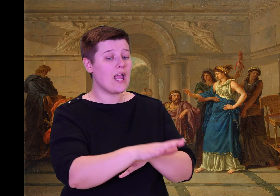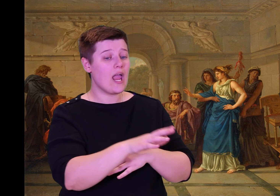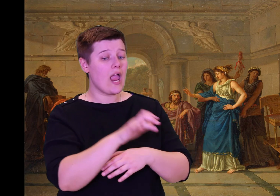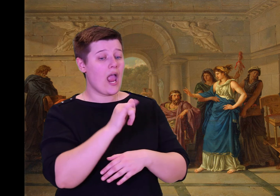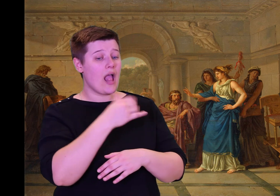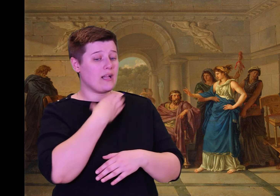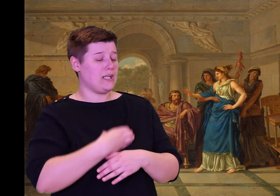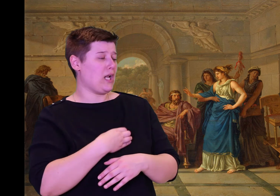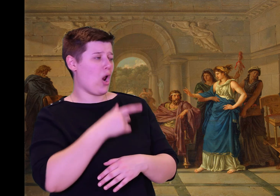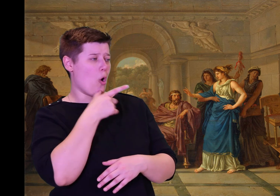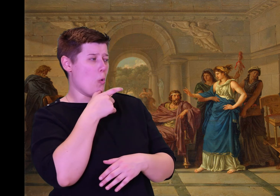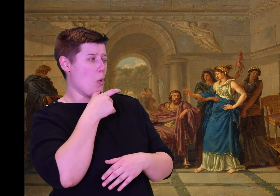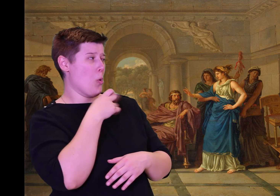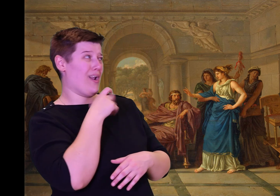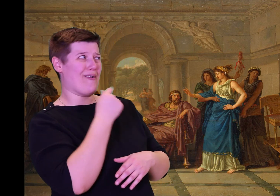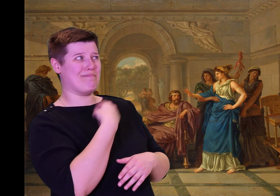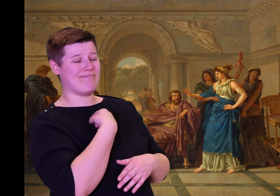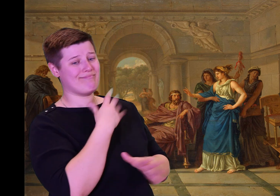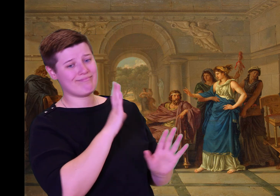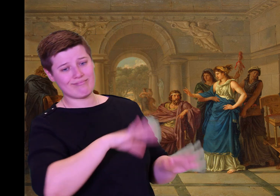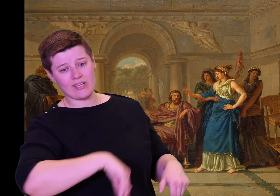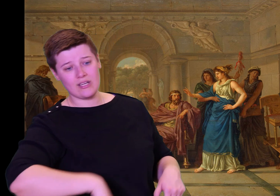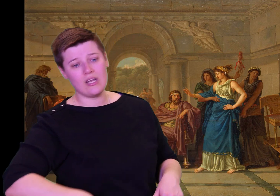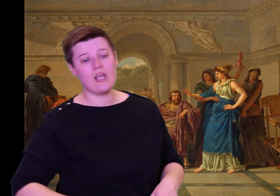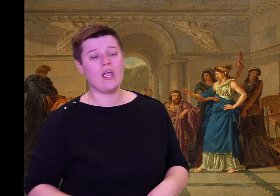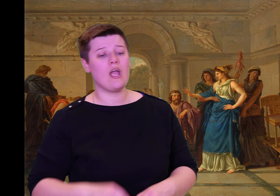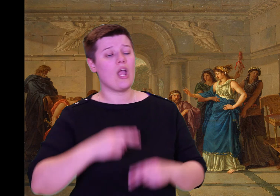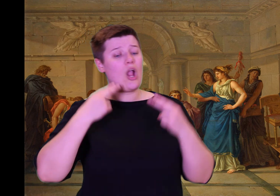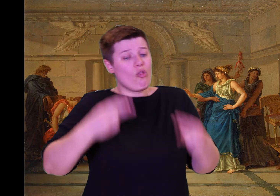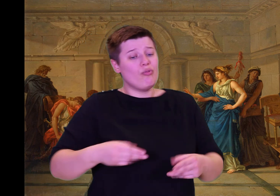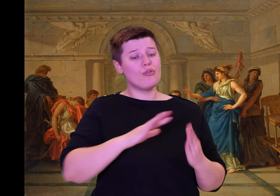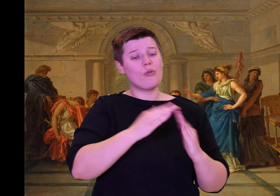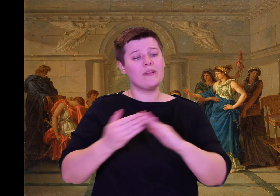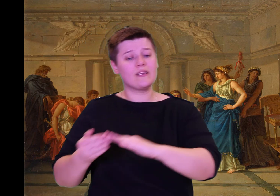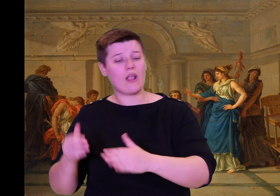sea against them and all his brave companions were destroyed, while he